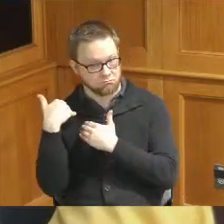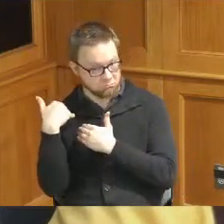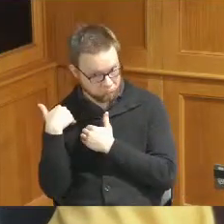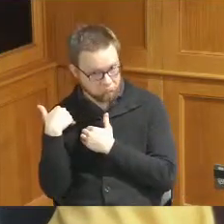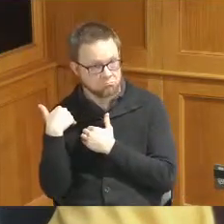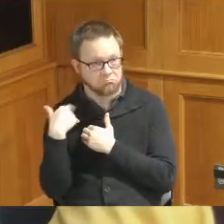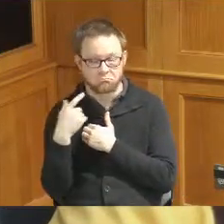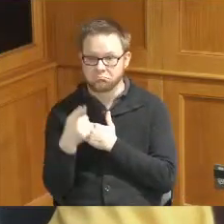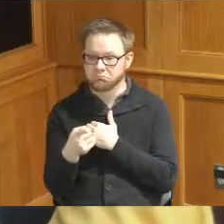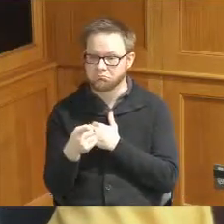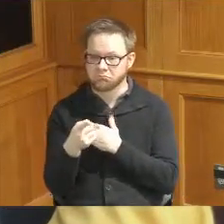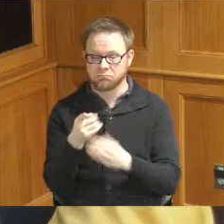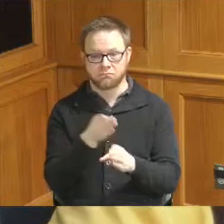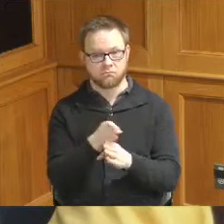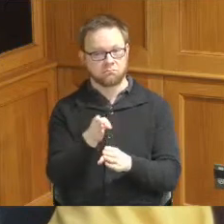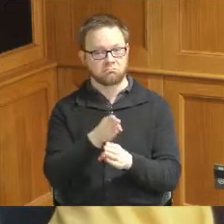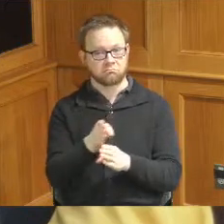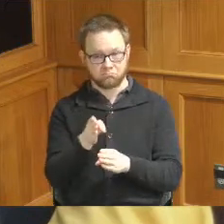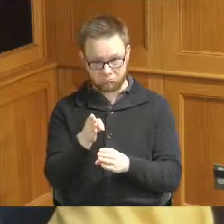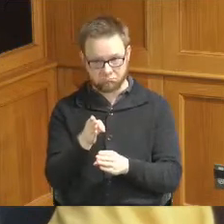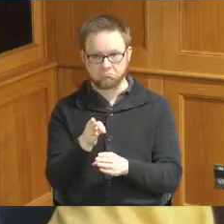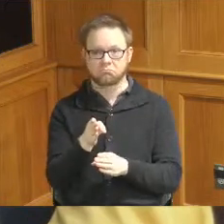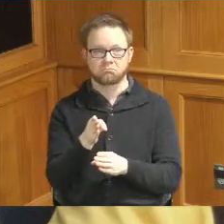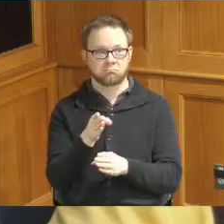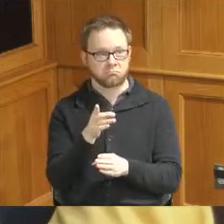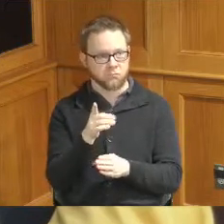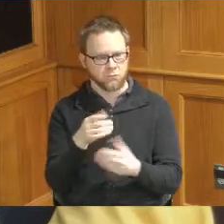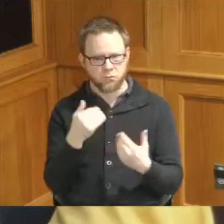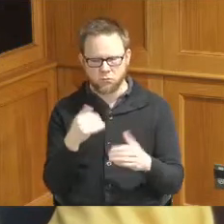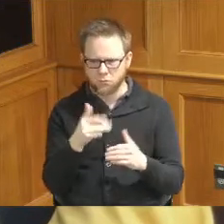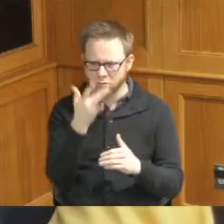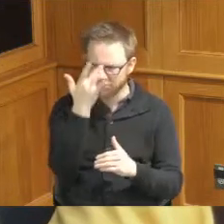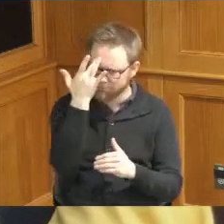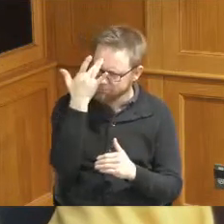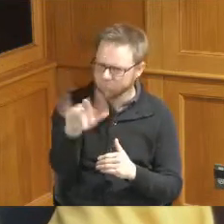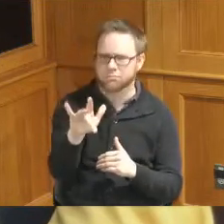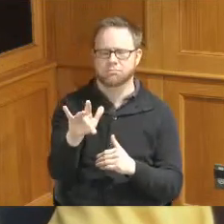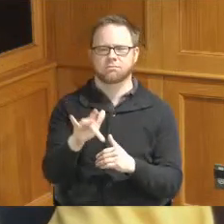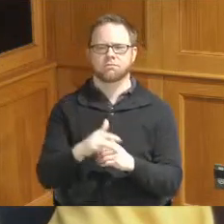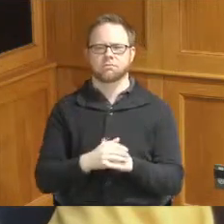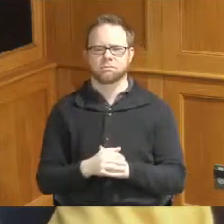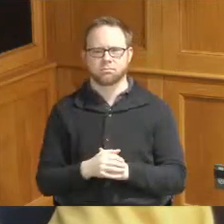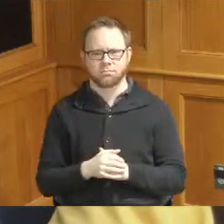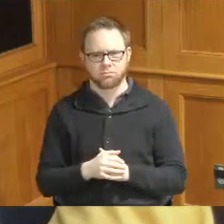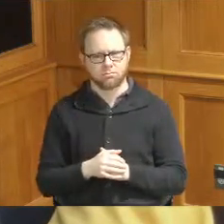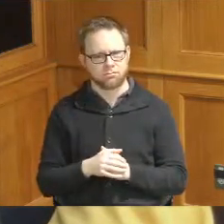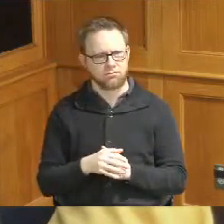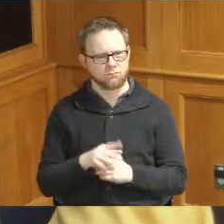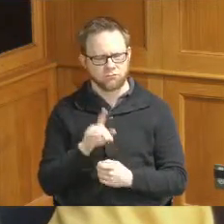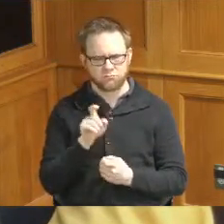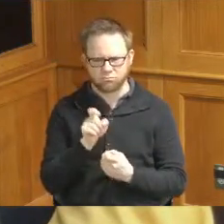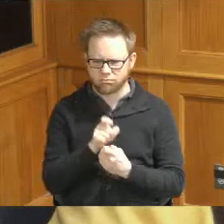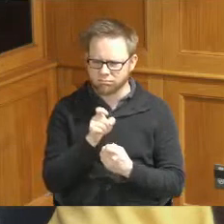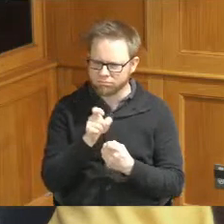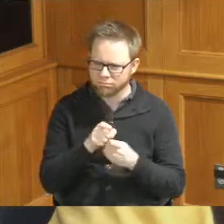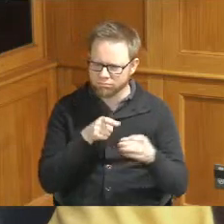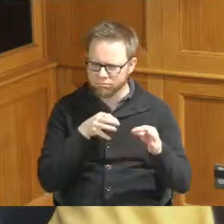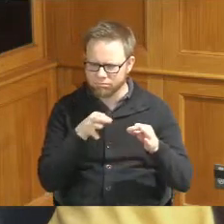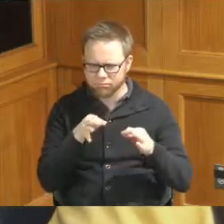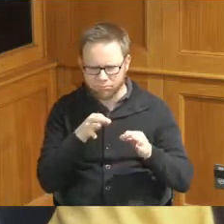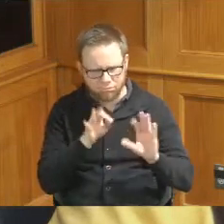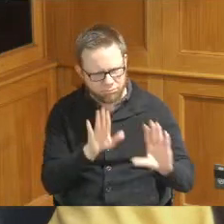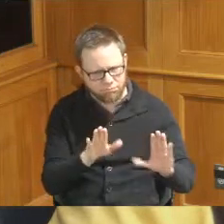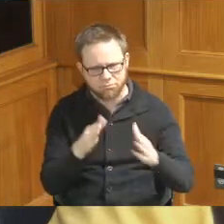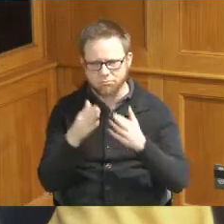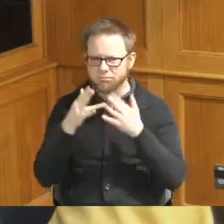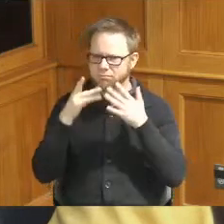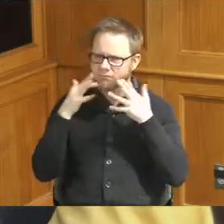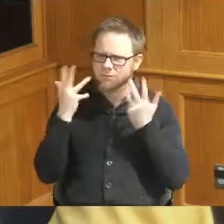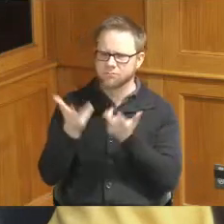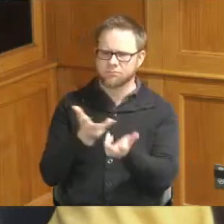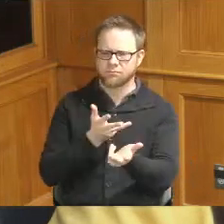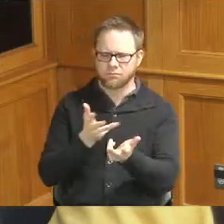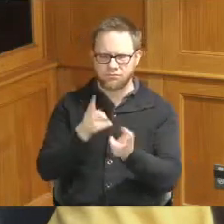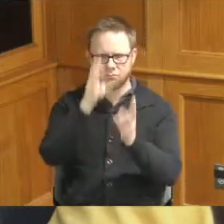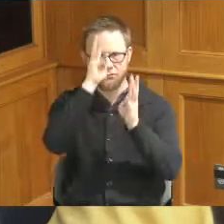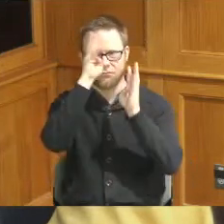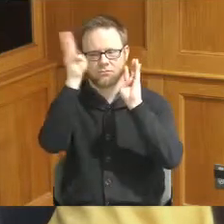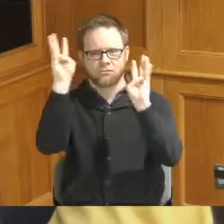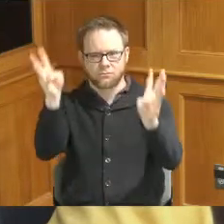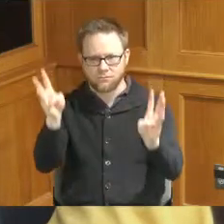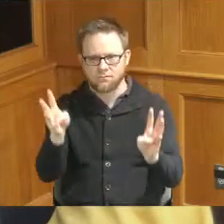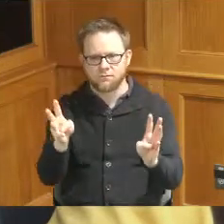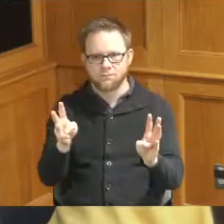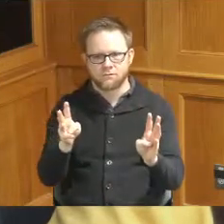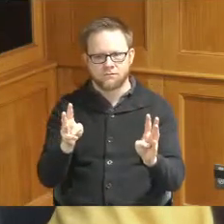you are professional you're so intelligent articulate so pleasant creative intuitive